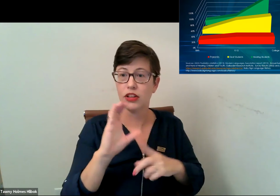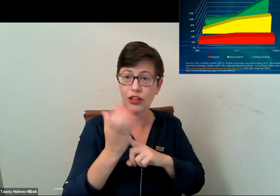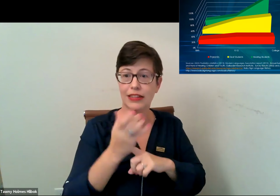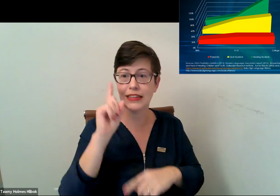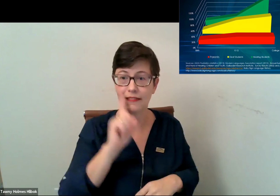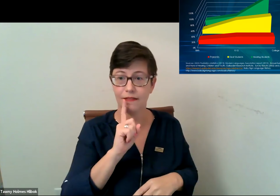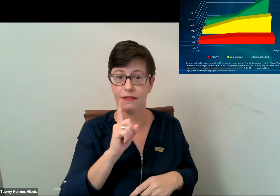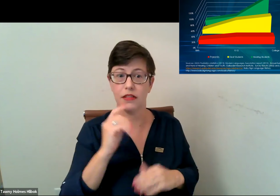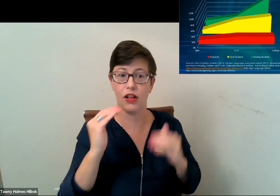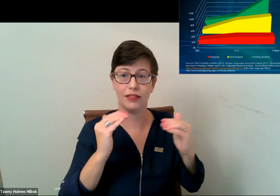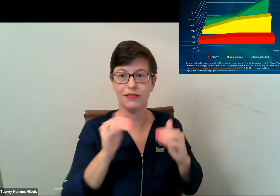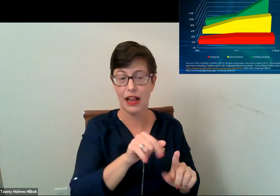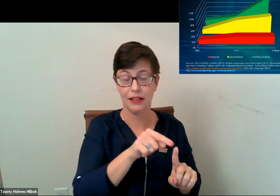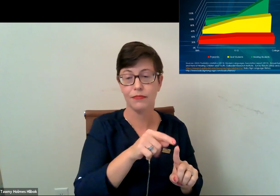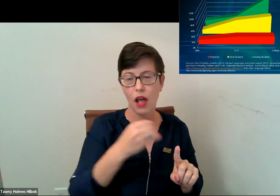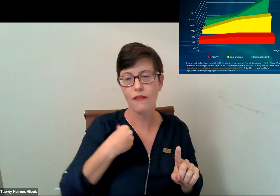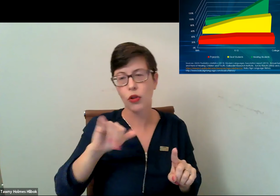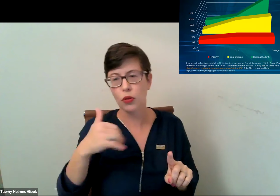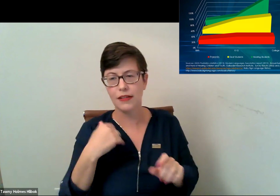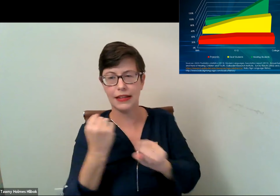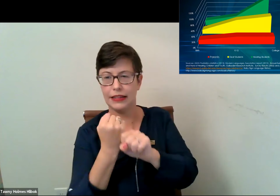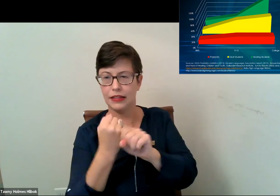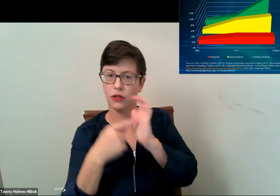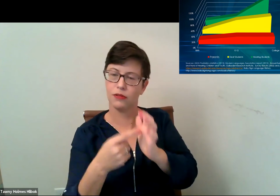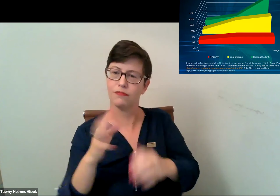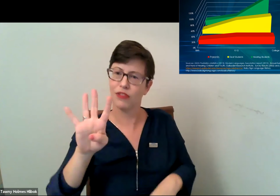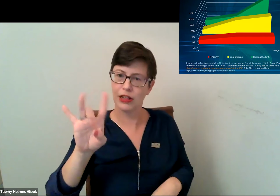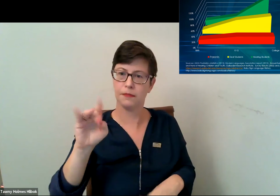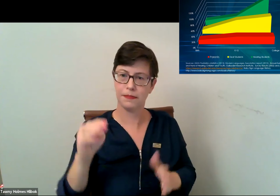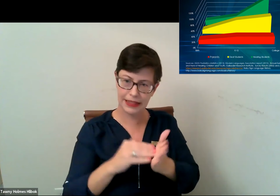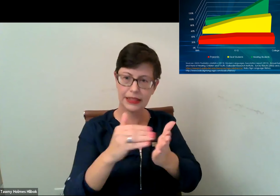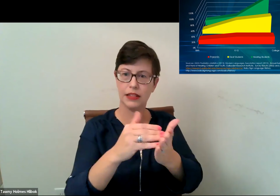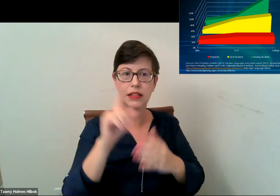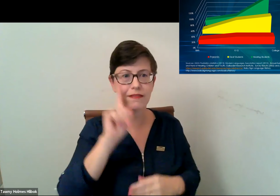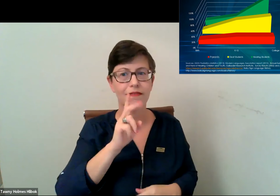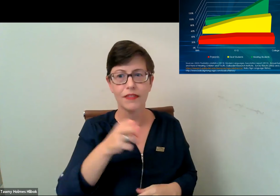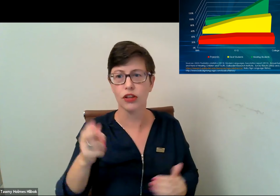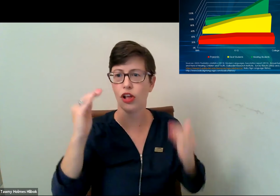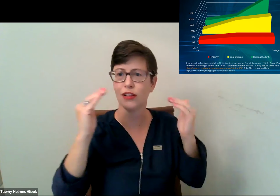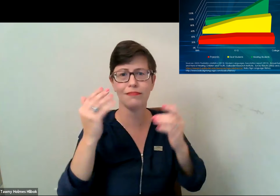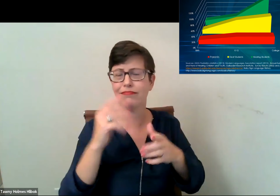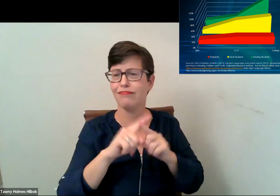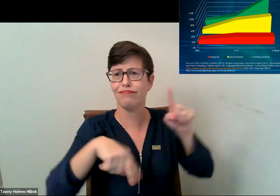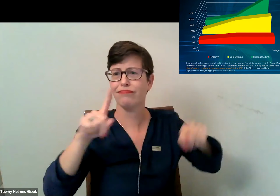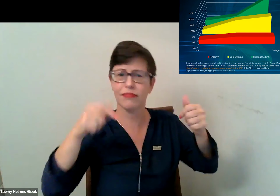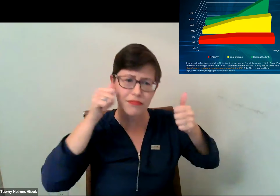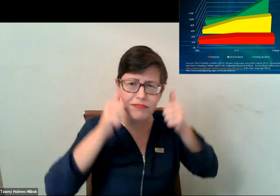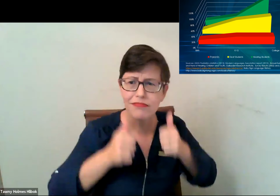So that means about there are 1 million culturally deaf adults within the country, and so the statistic shows that about 48 million deaf and hard of hearing adults.